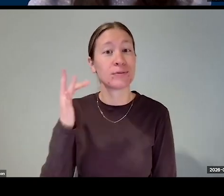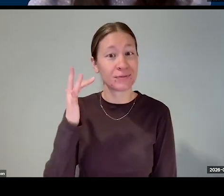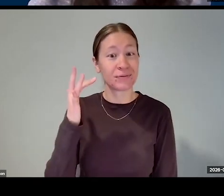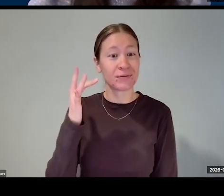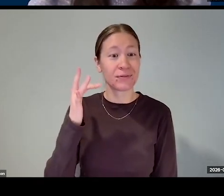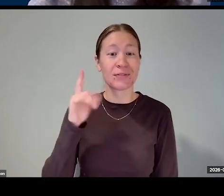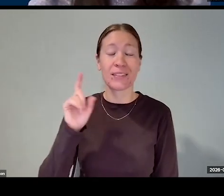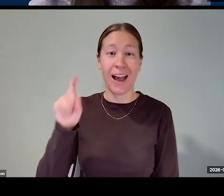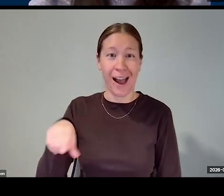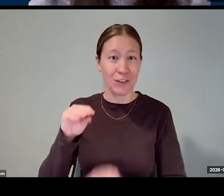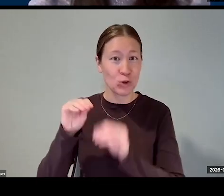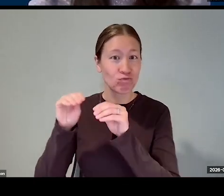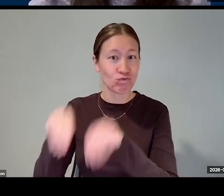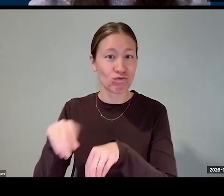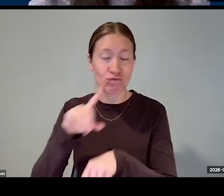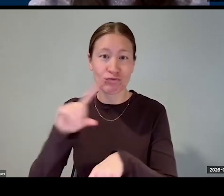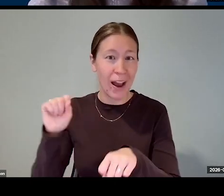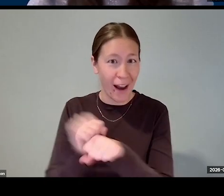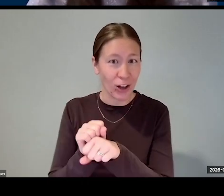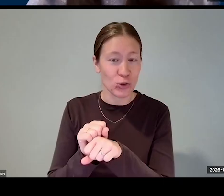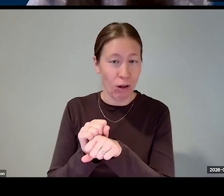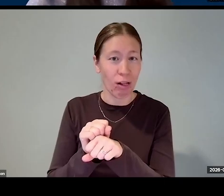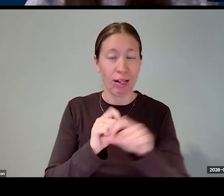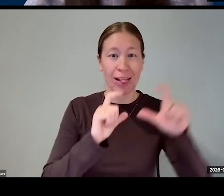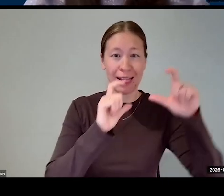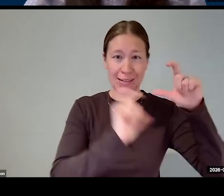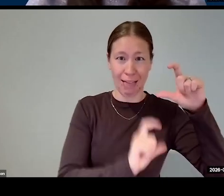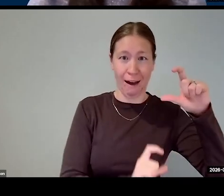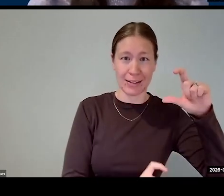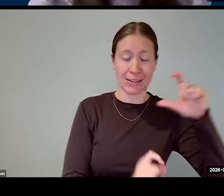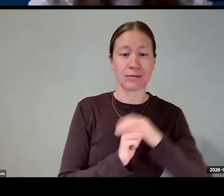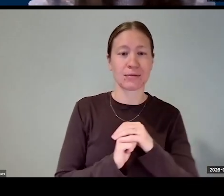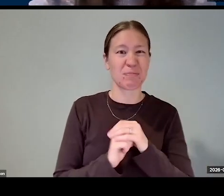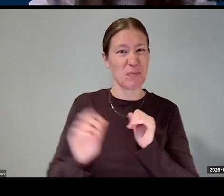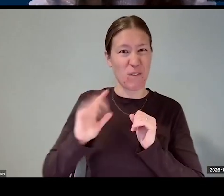to insert them into the actual slide deck. All we did was adjust the design.